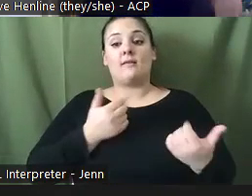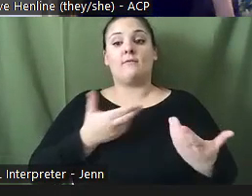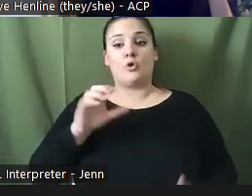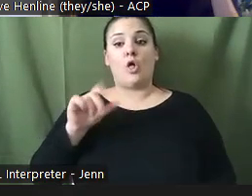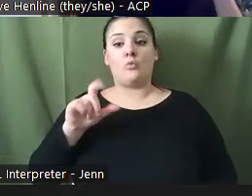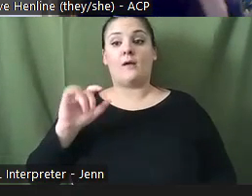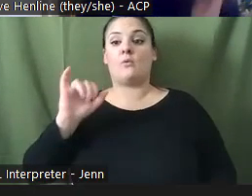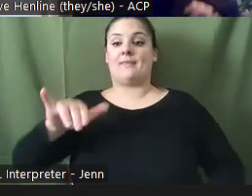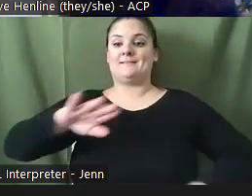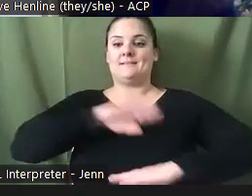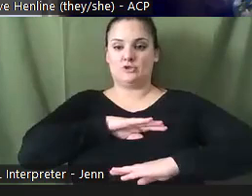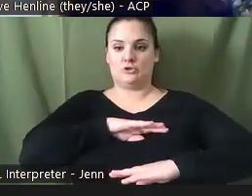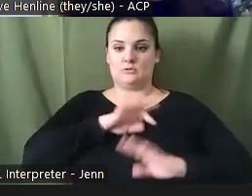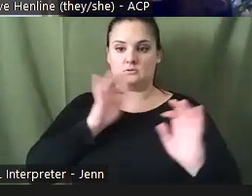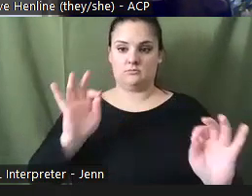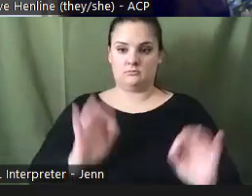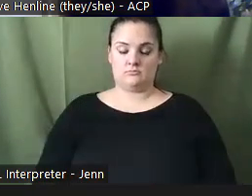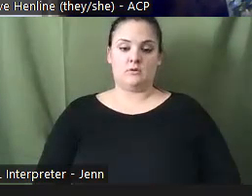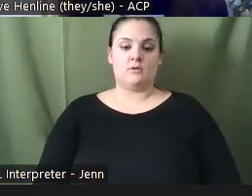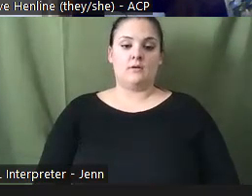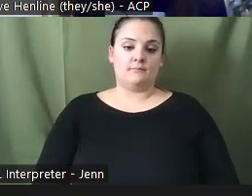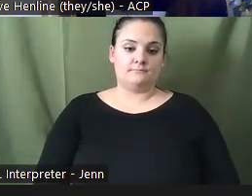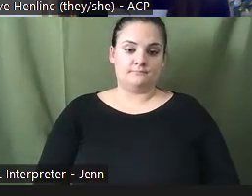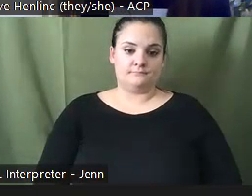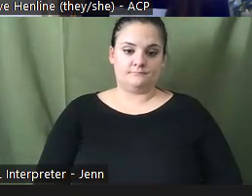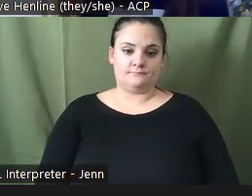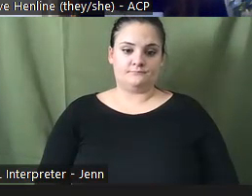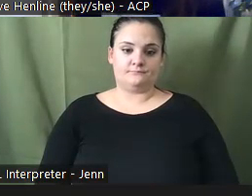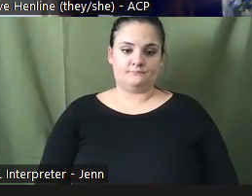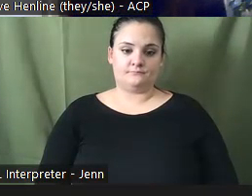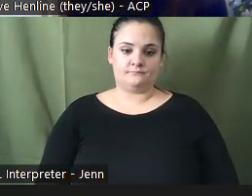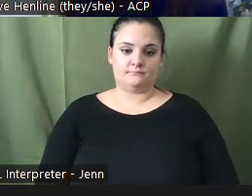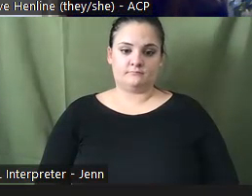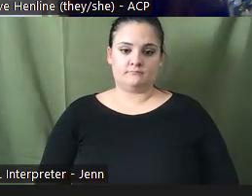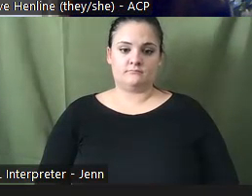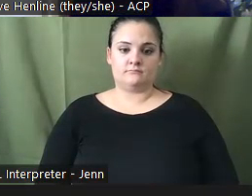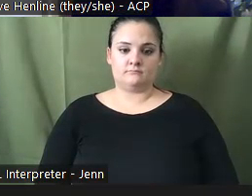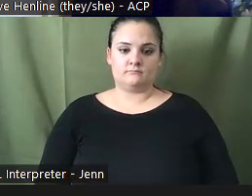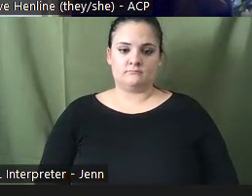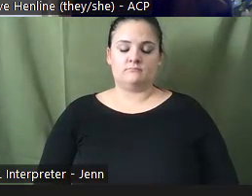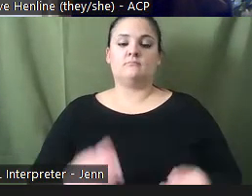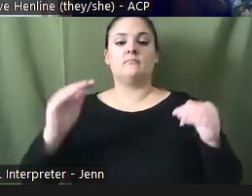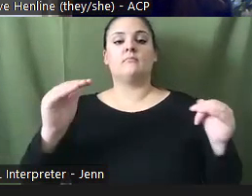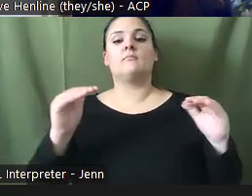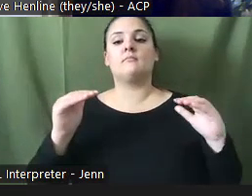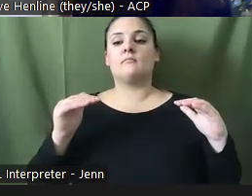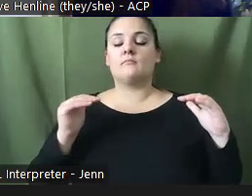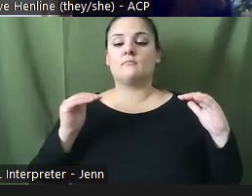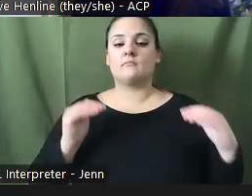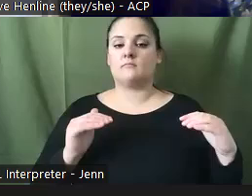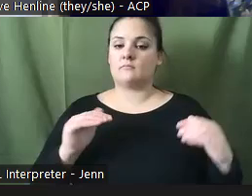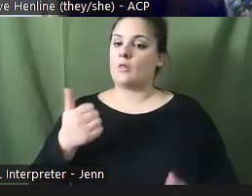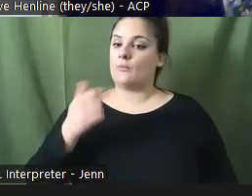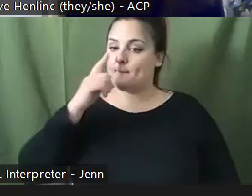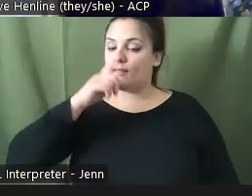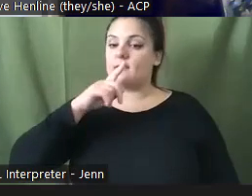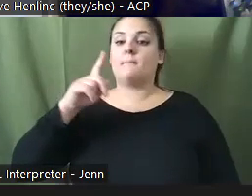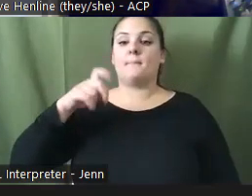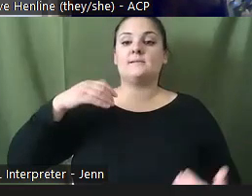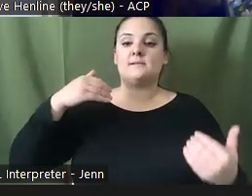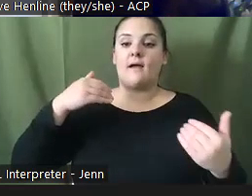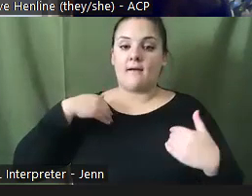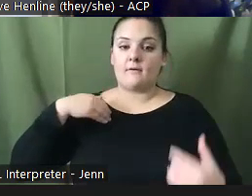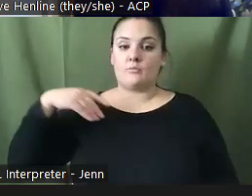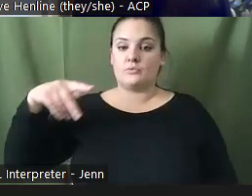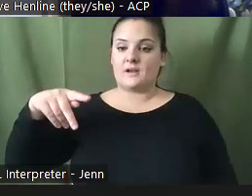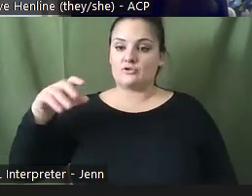Another myth is that a survivor has to have an order of protection in order to enroll. That is also